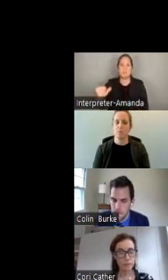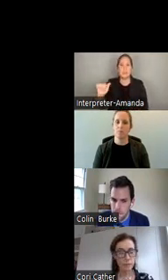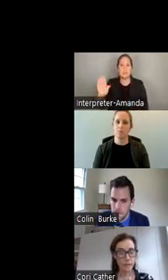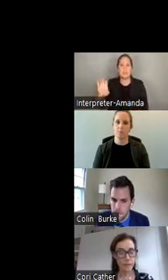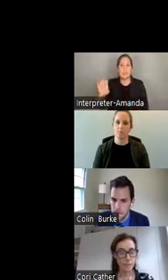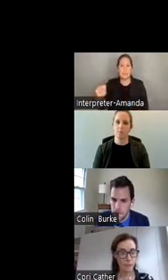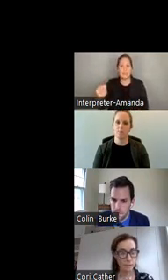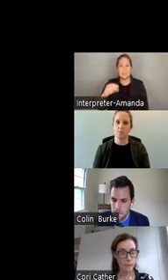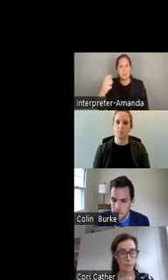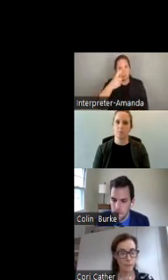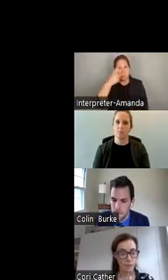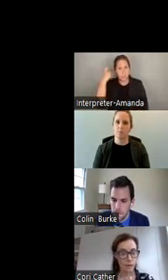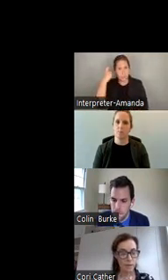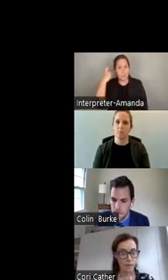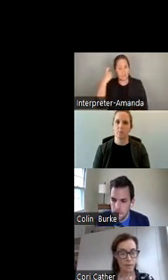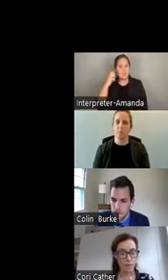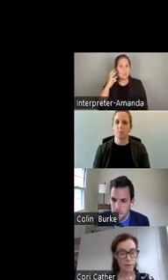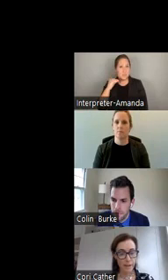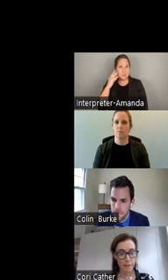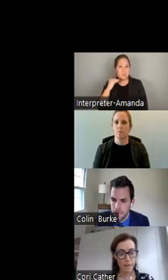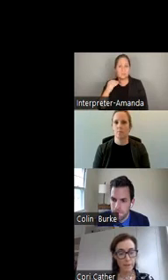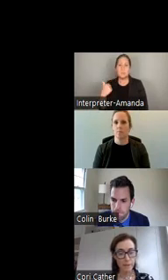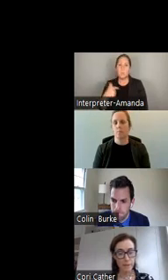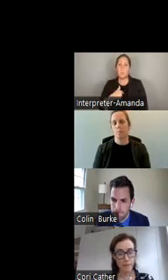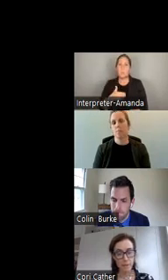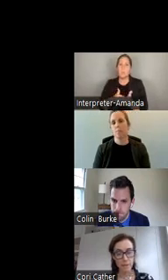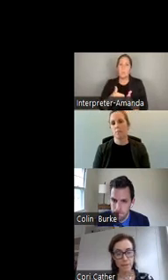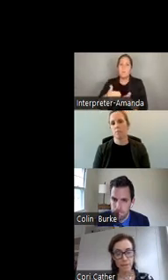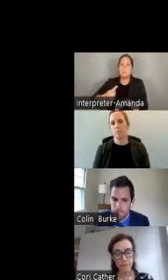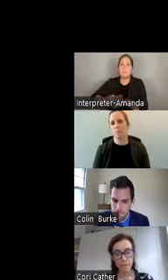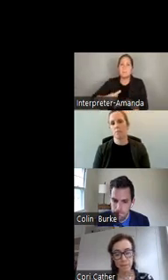traumatic experiences we talk a lot justifiably about the effects of race and ethnicity but